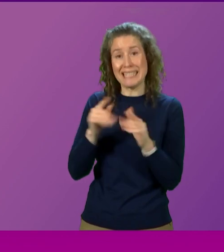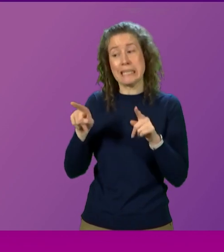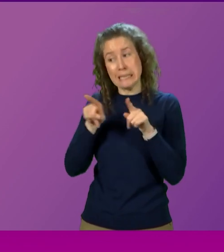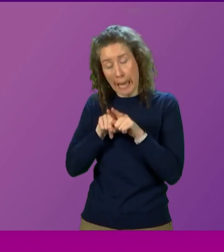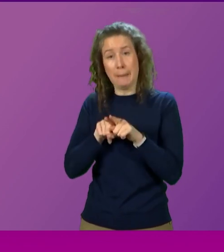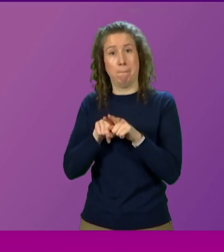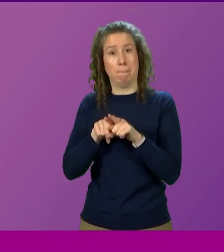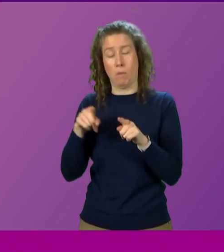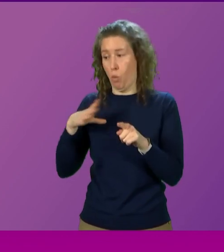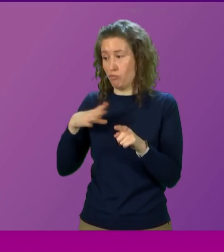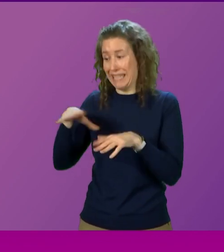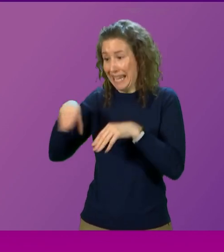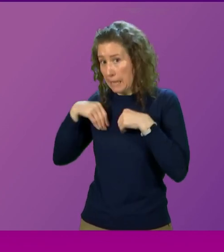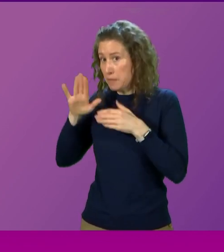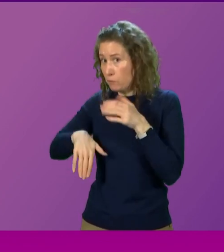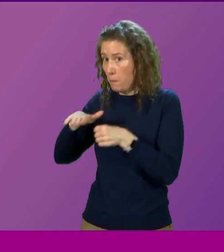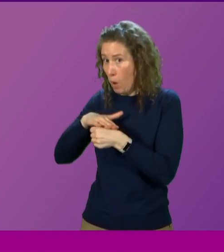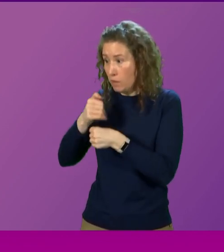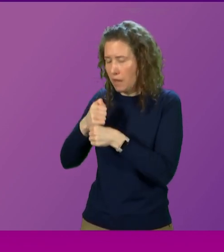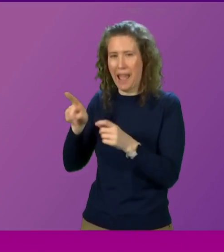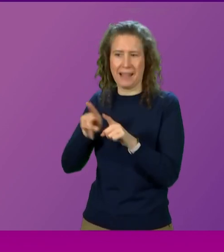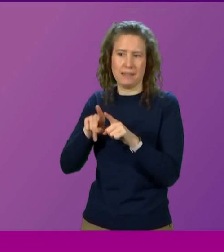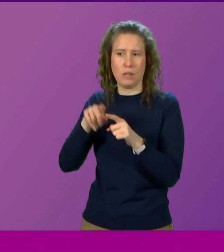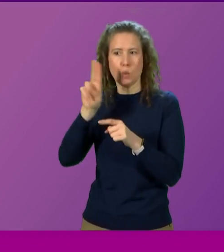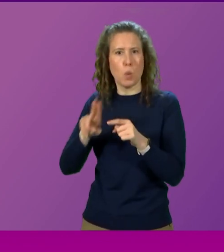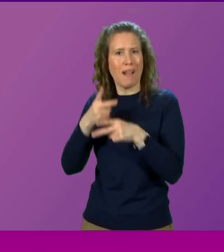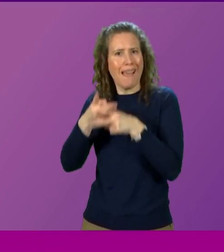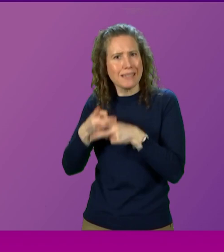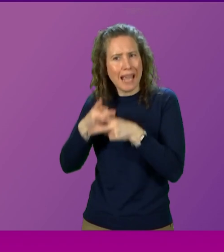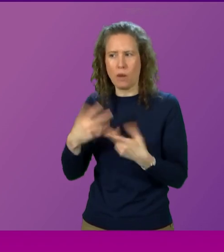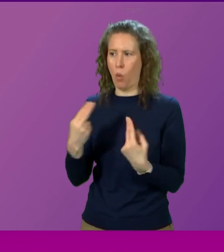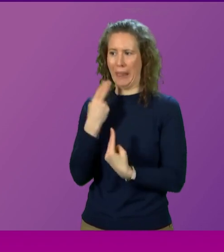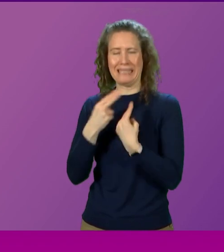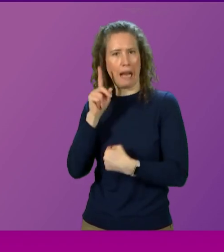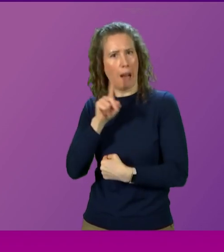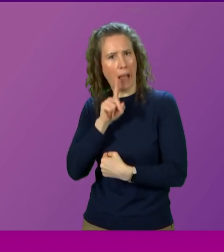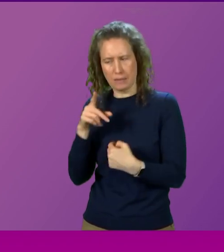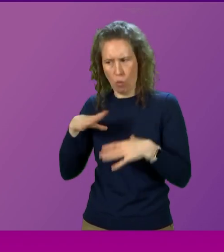that has been accepted already by the janitors and dinner ladies working in schools—it is a fair offer.